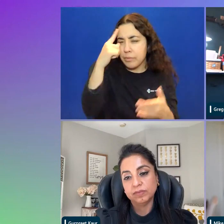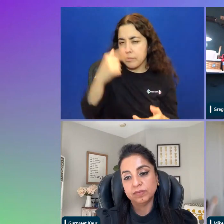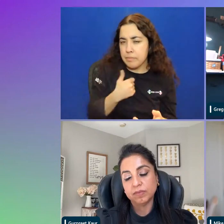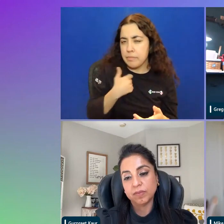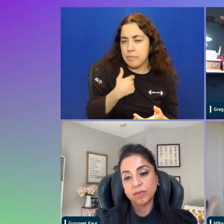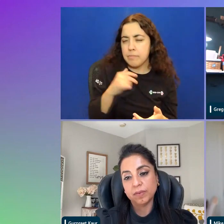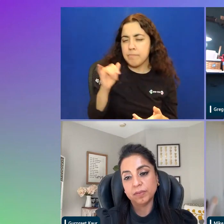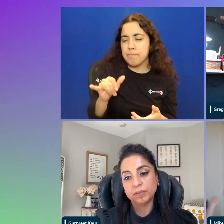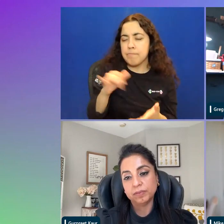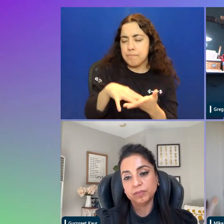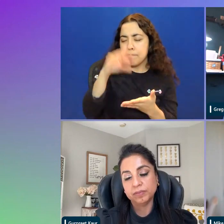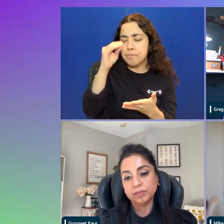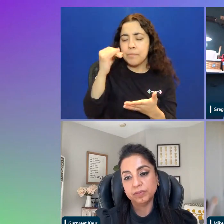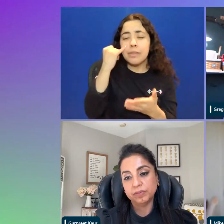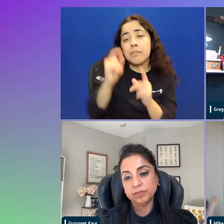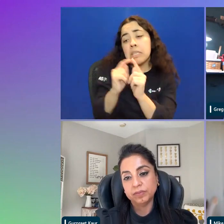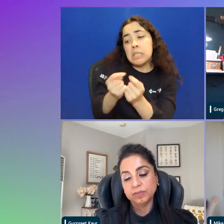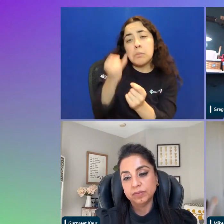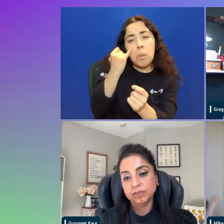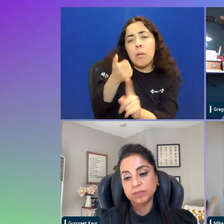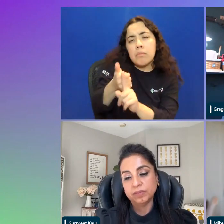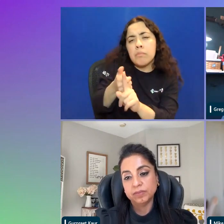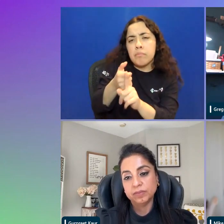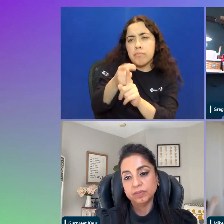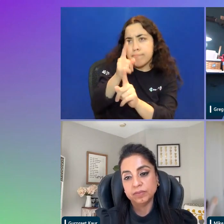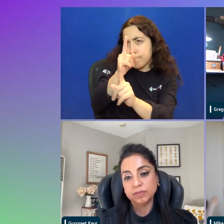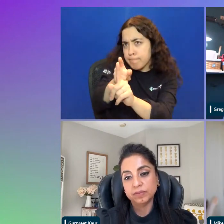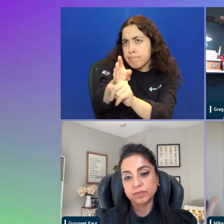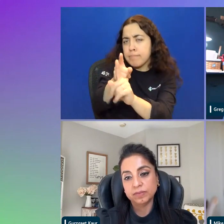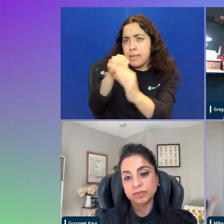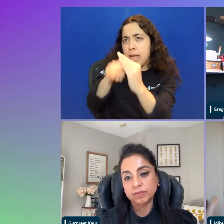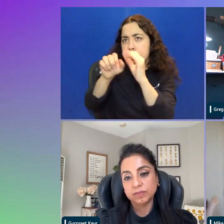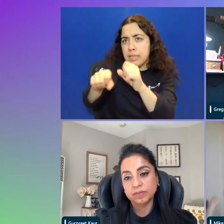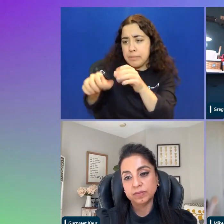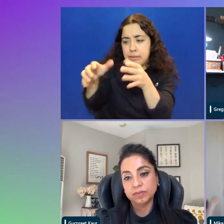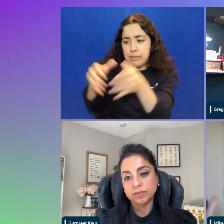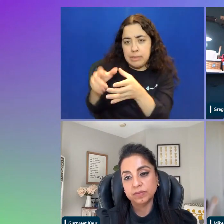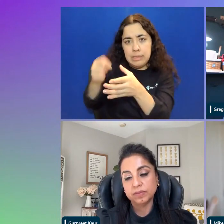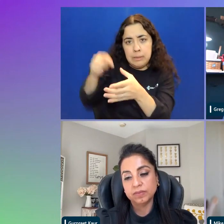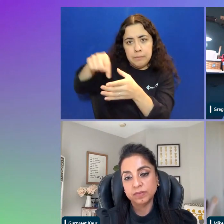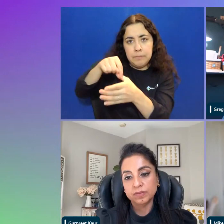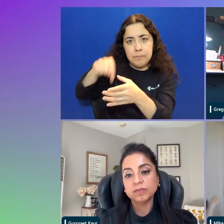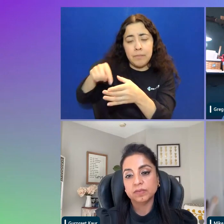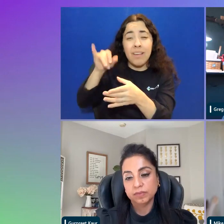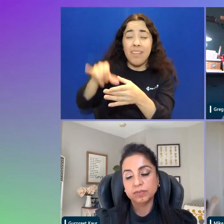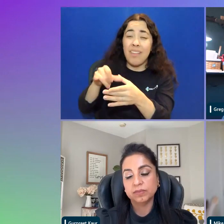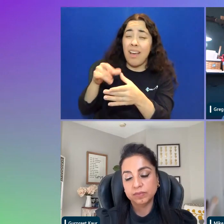have especially a team that's focused on accessibility, that's costing the company headcount and dollars and real money and